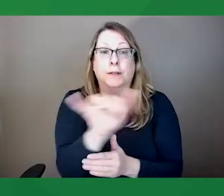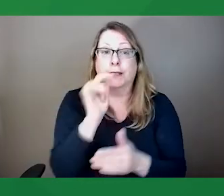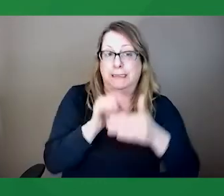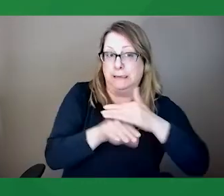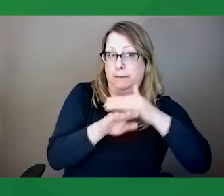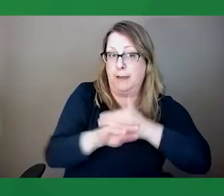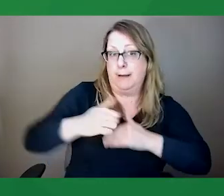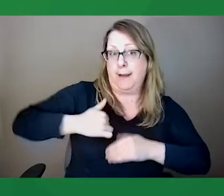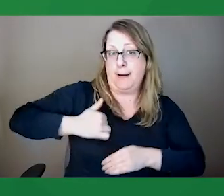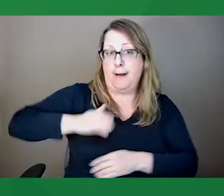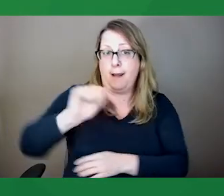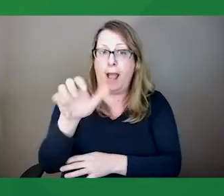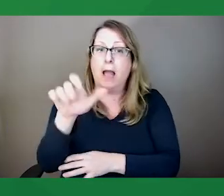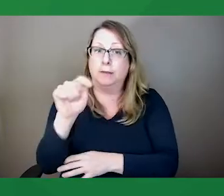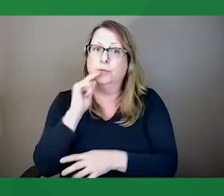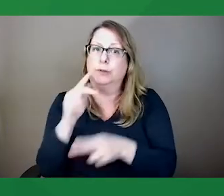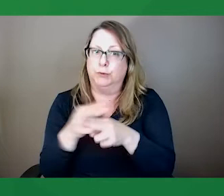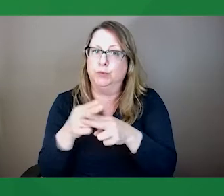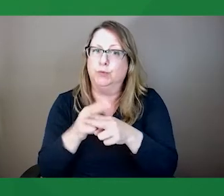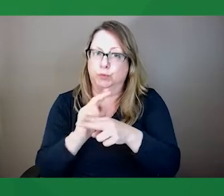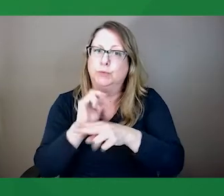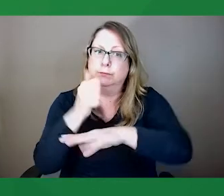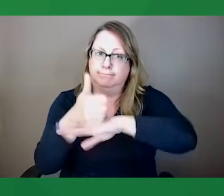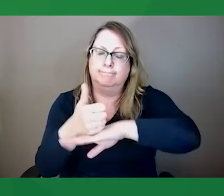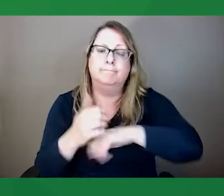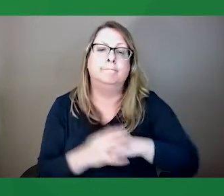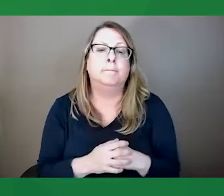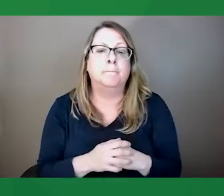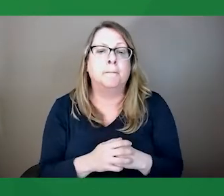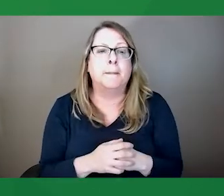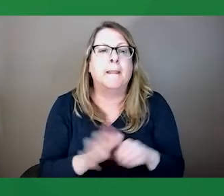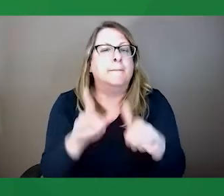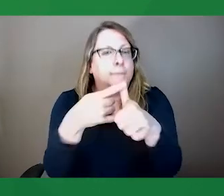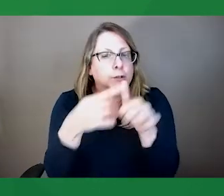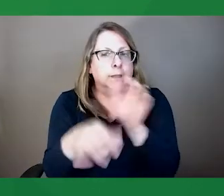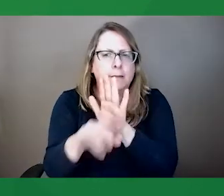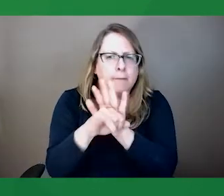So that's one, that's going to be one of the first things you want to identify, what you need to comply with.